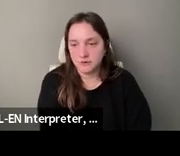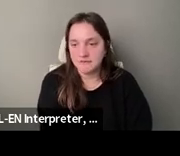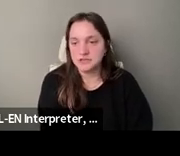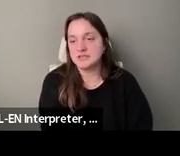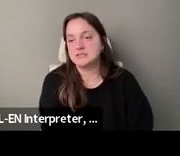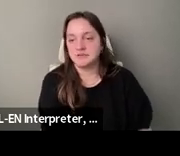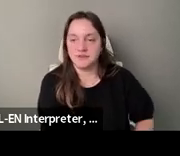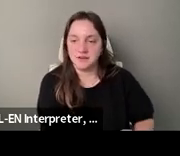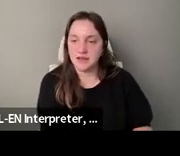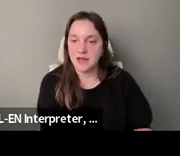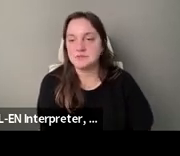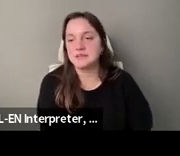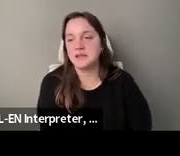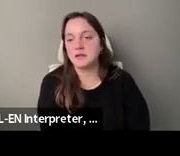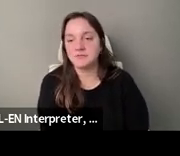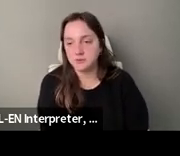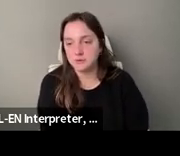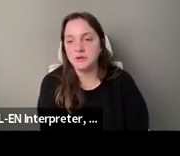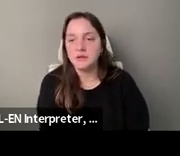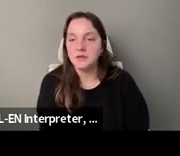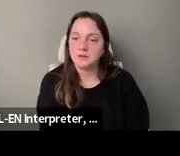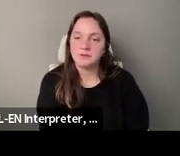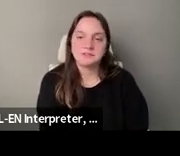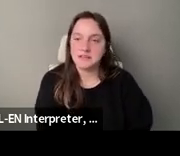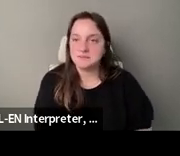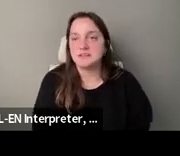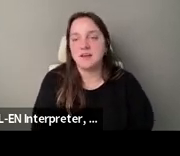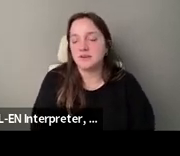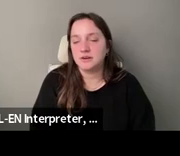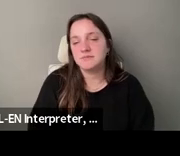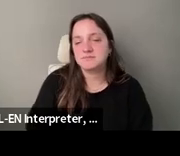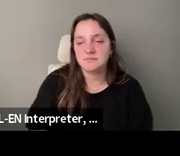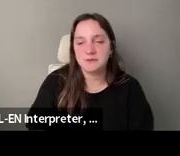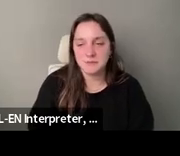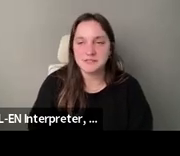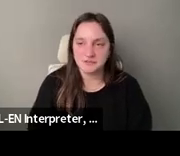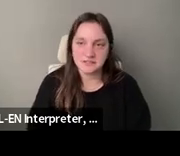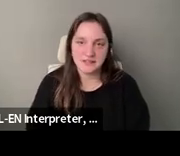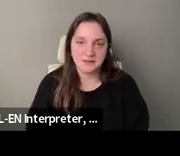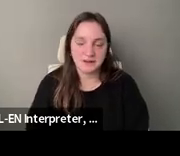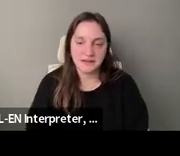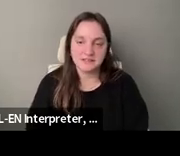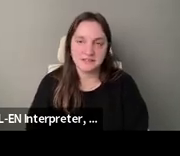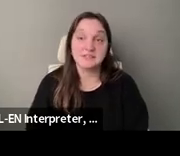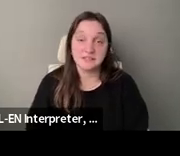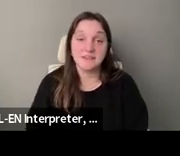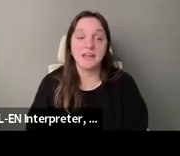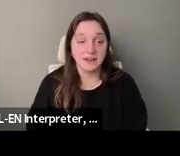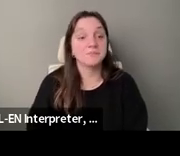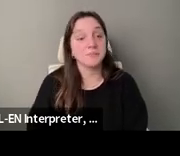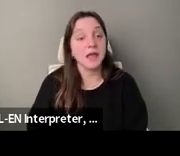finding housing, food stamps, and other government services that they might need assistance in navigating.